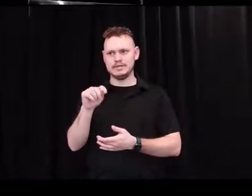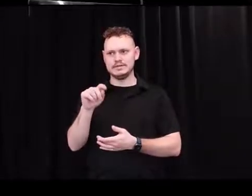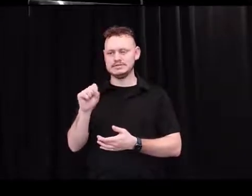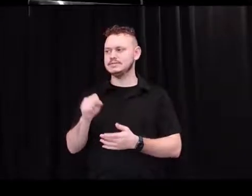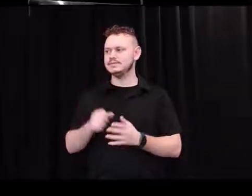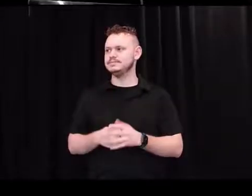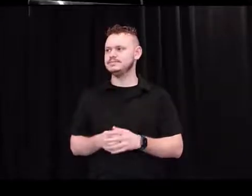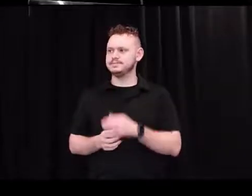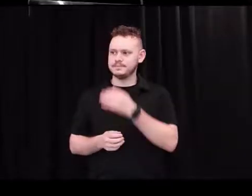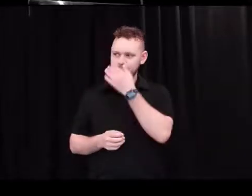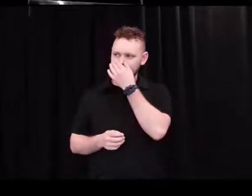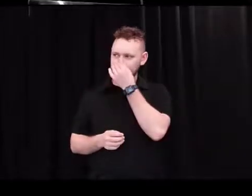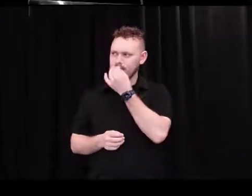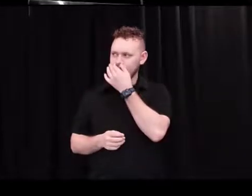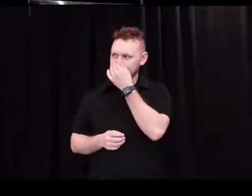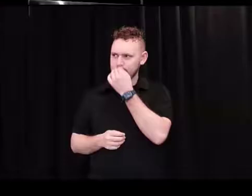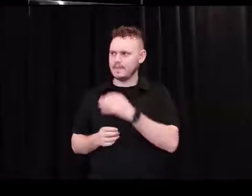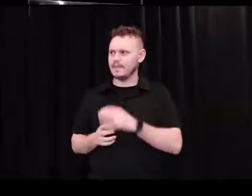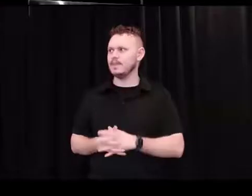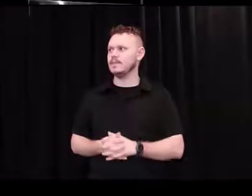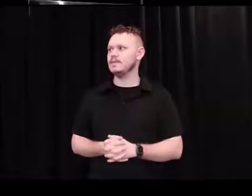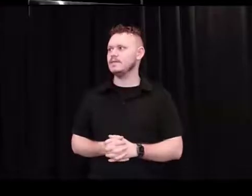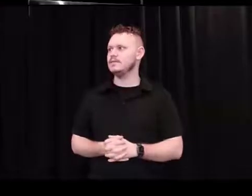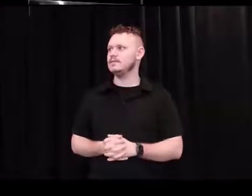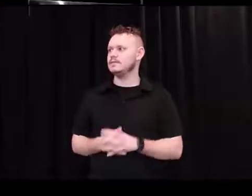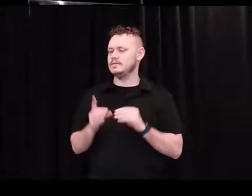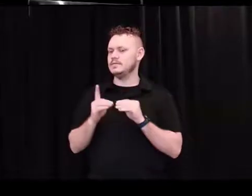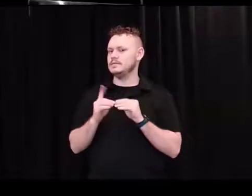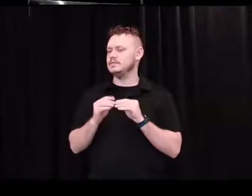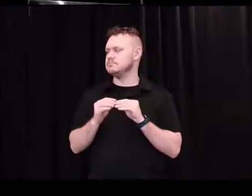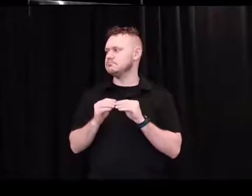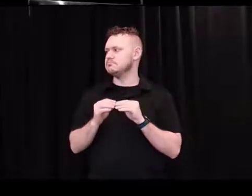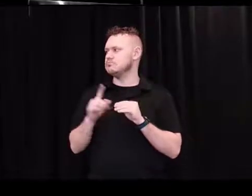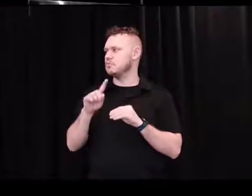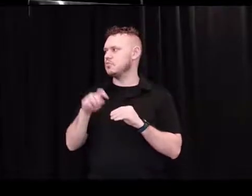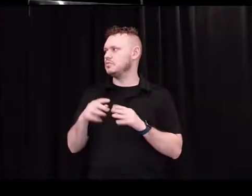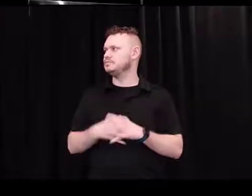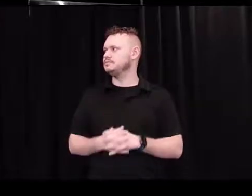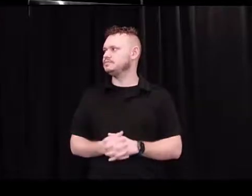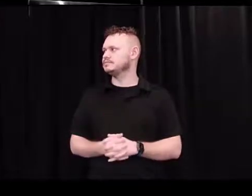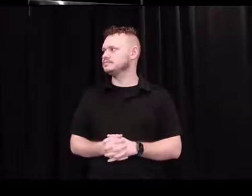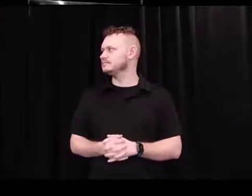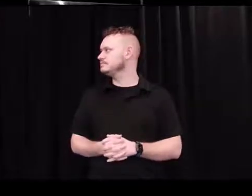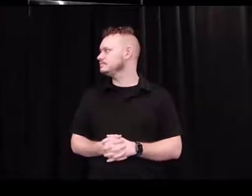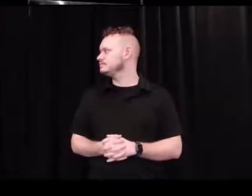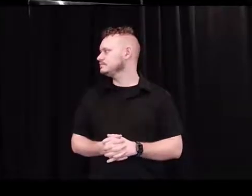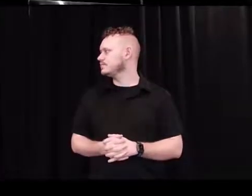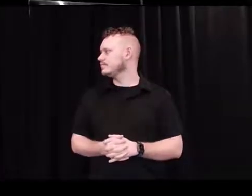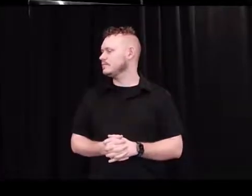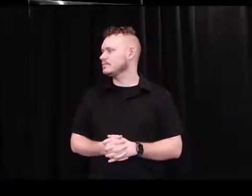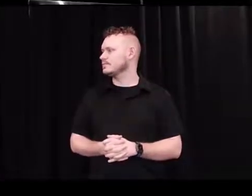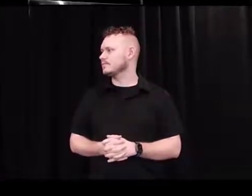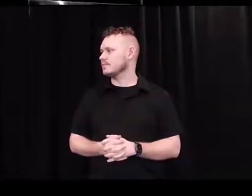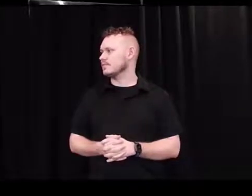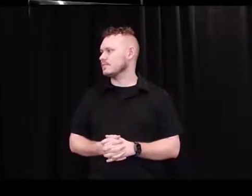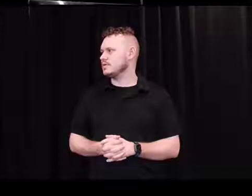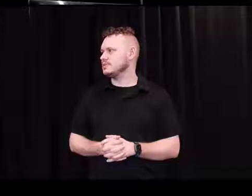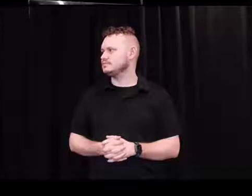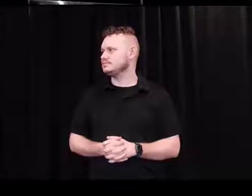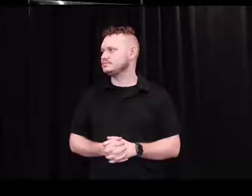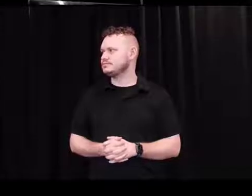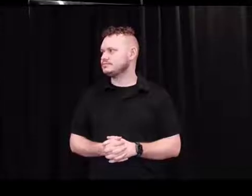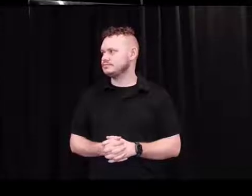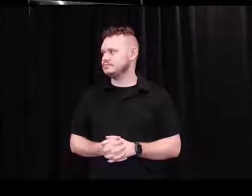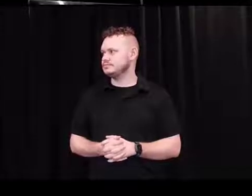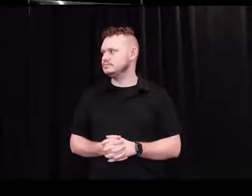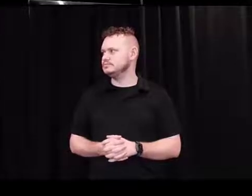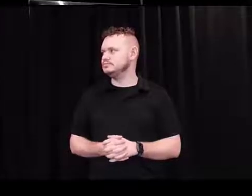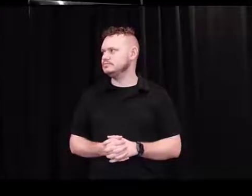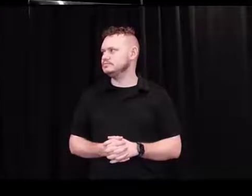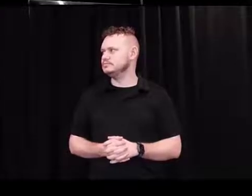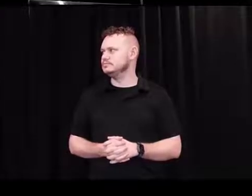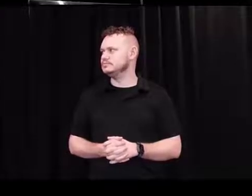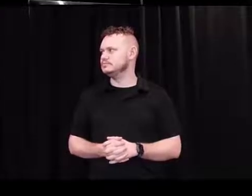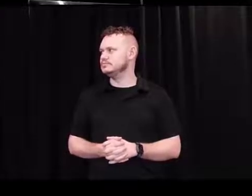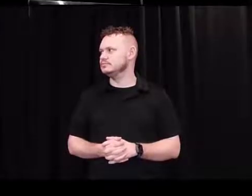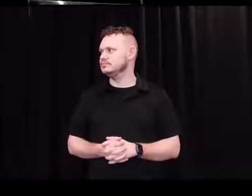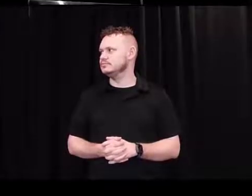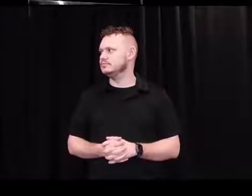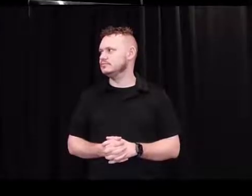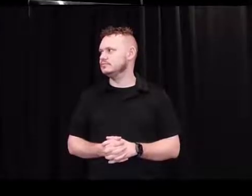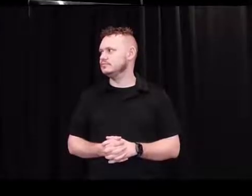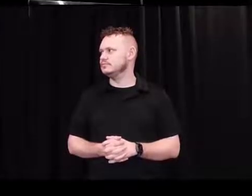there? [Lyssa] That's okay.